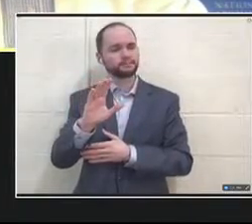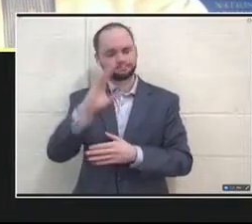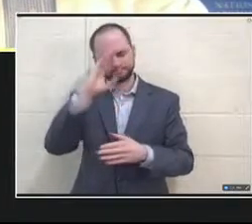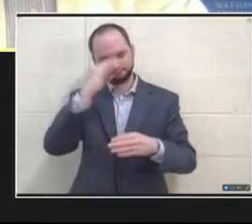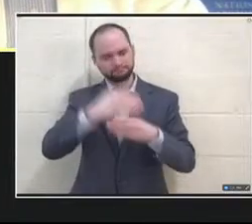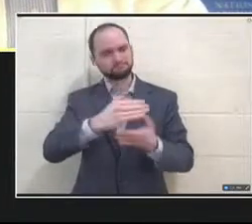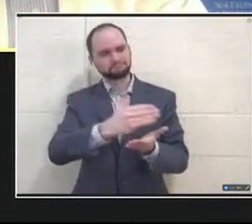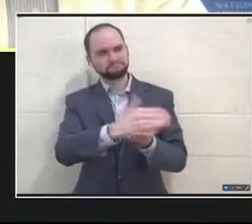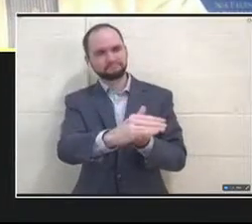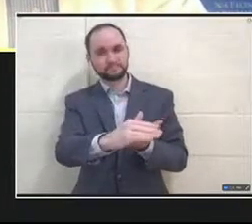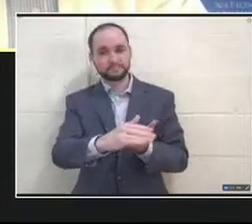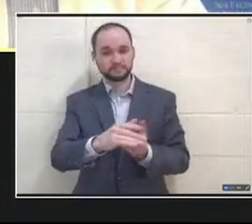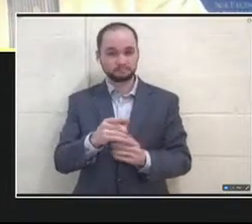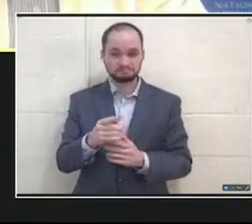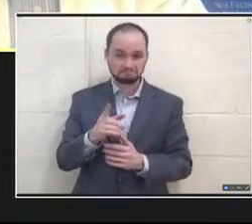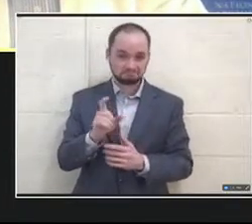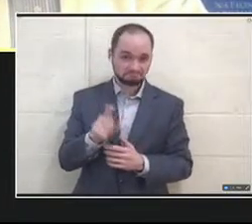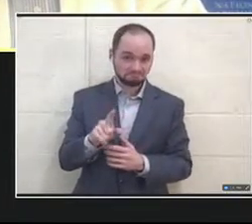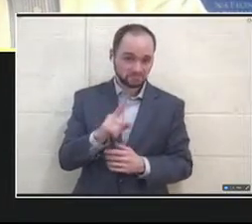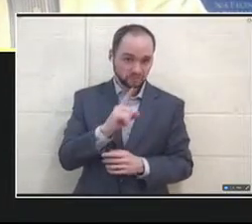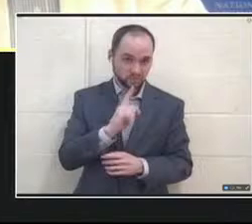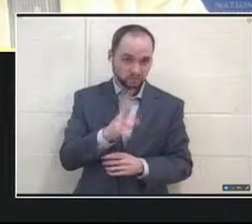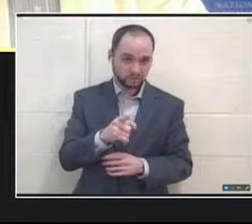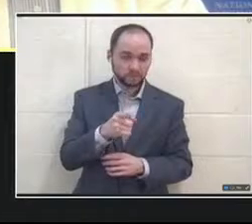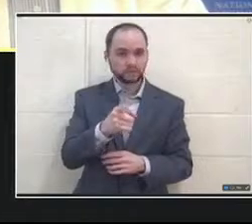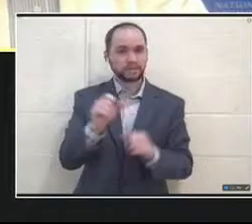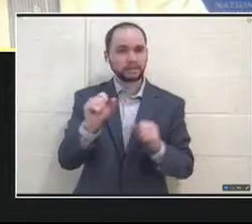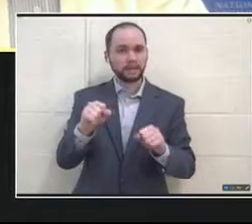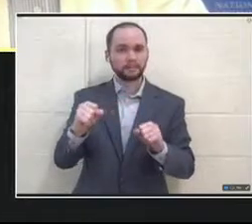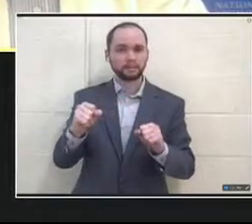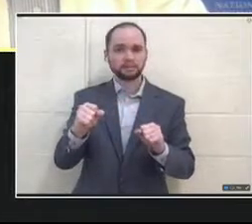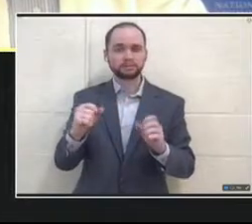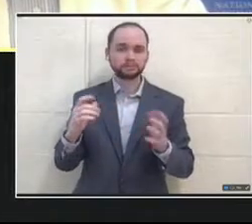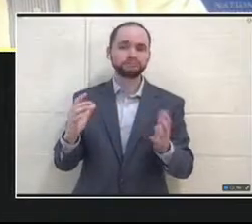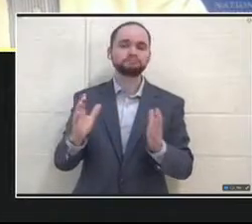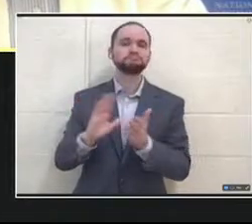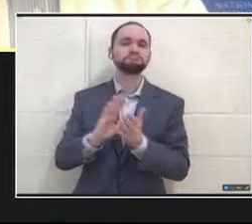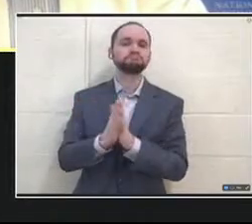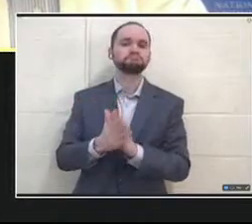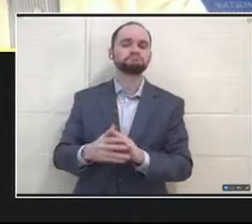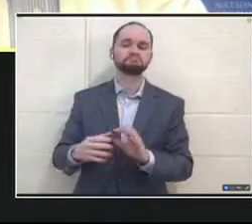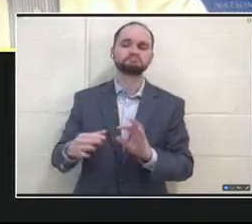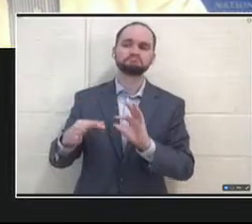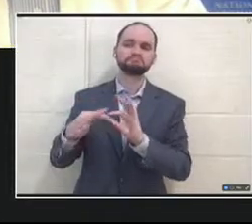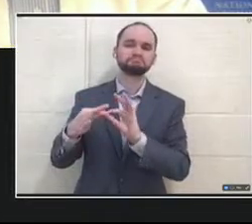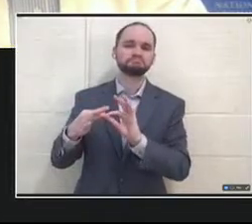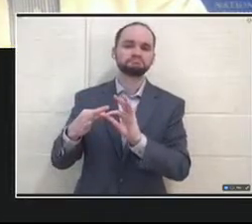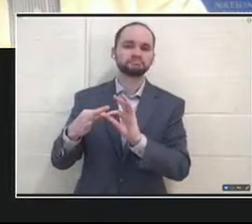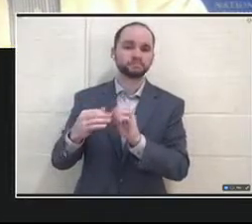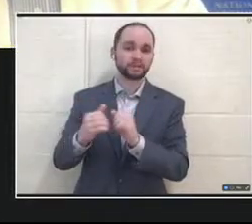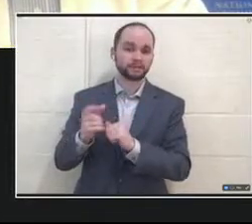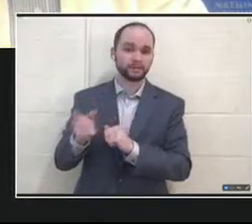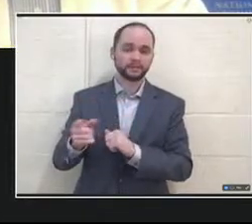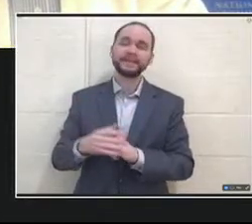yourself with that organization? >> Though it was very hard to